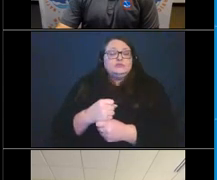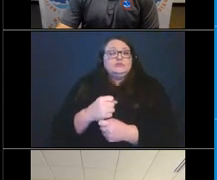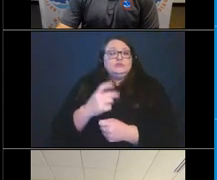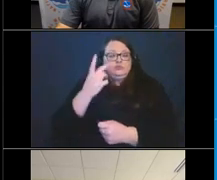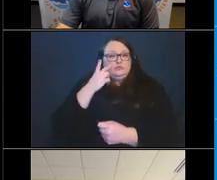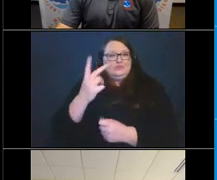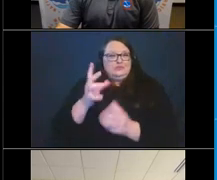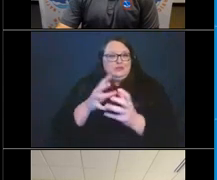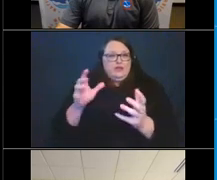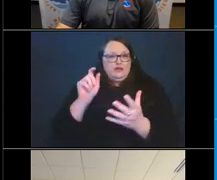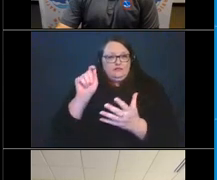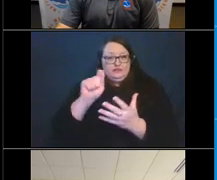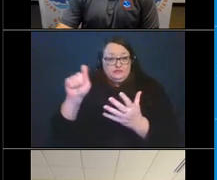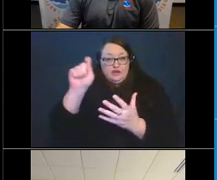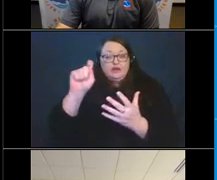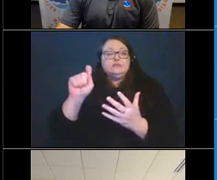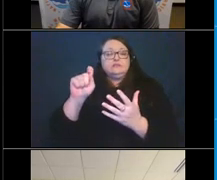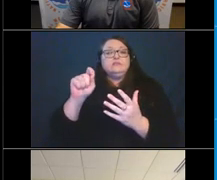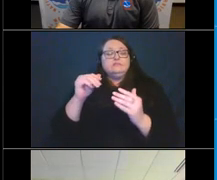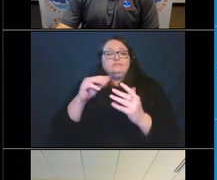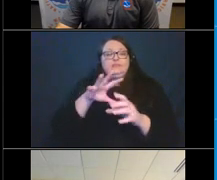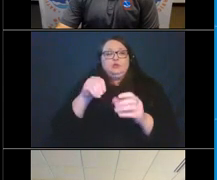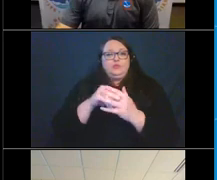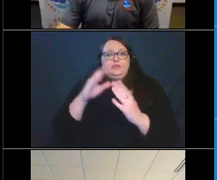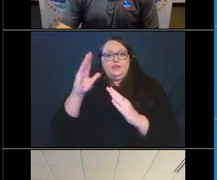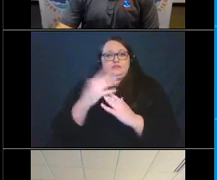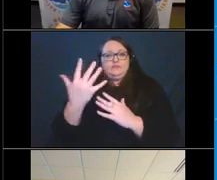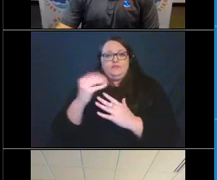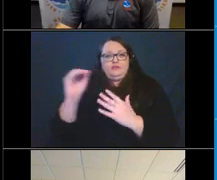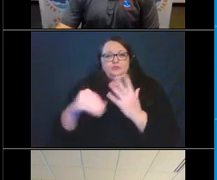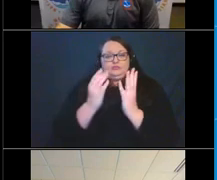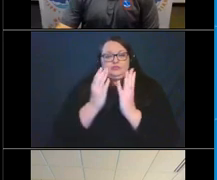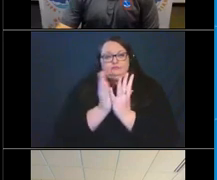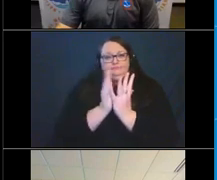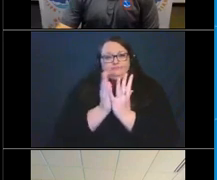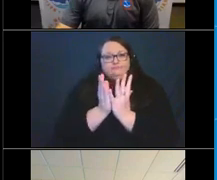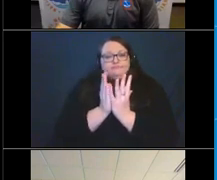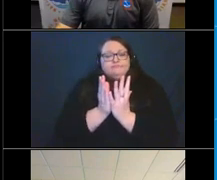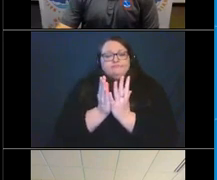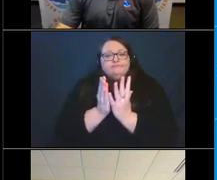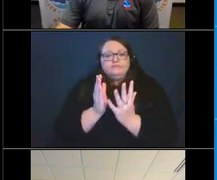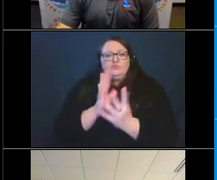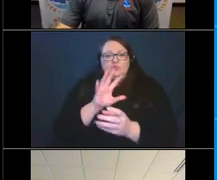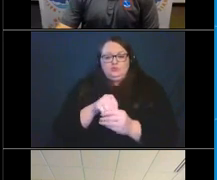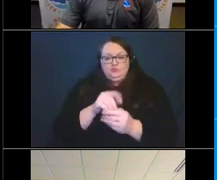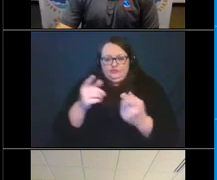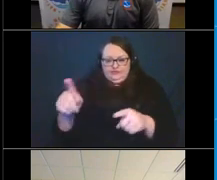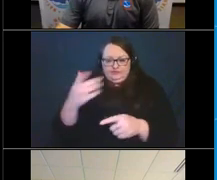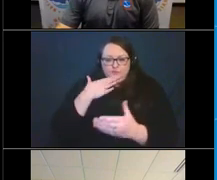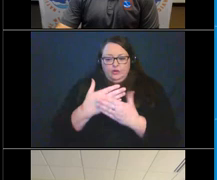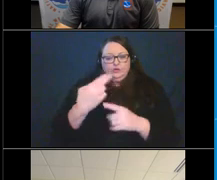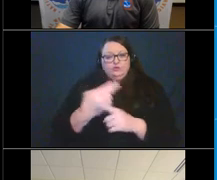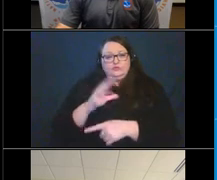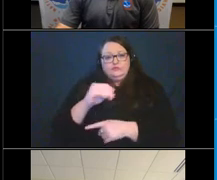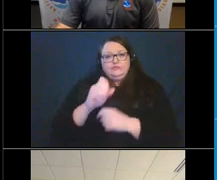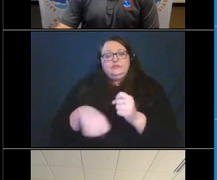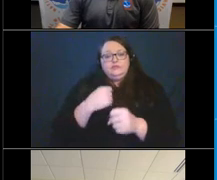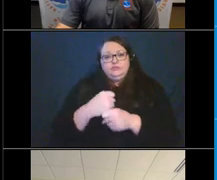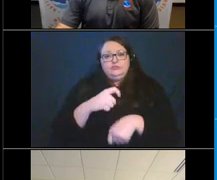5%. So, it really does, you know, capture those events pretty well using that 50 year period.